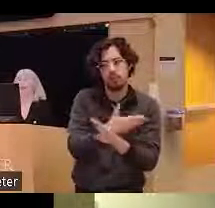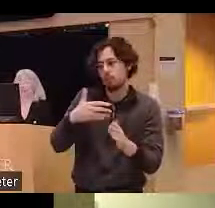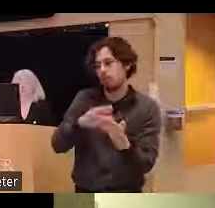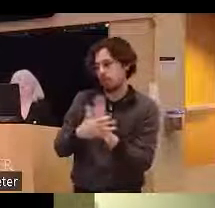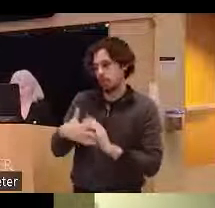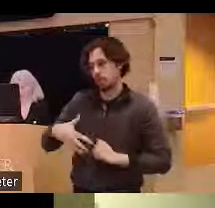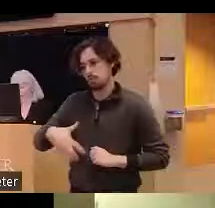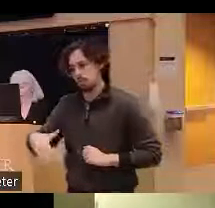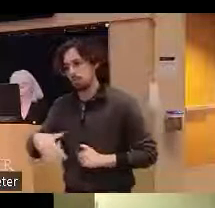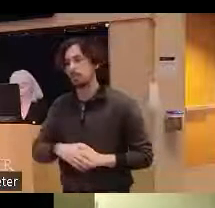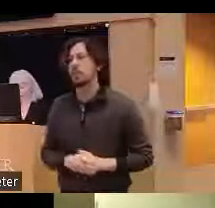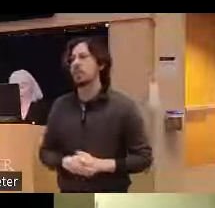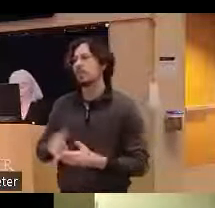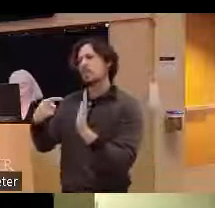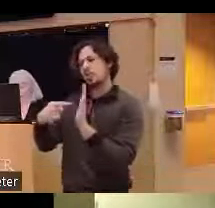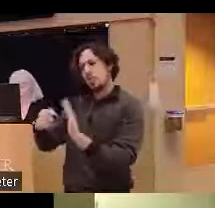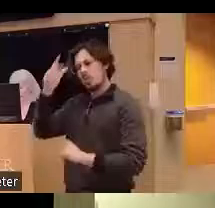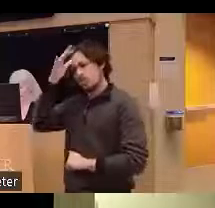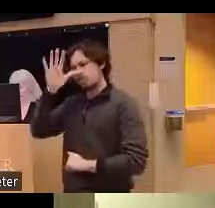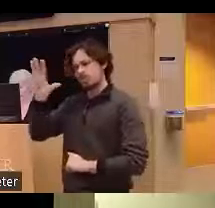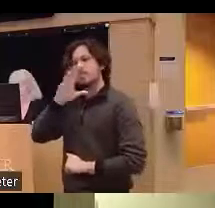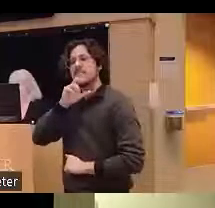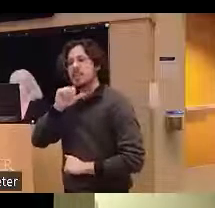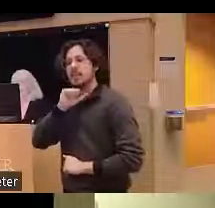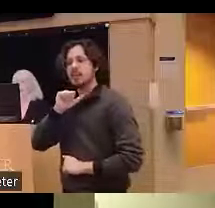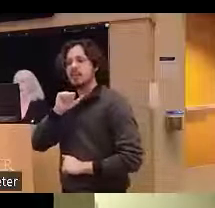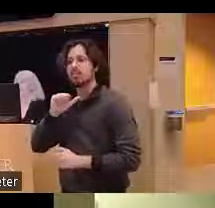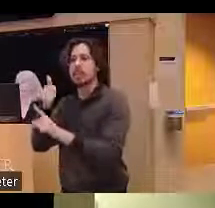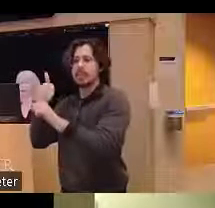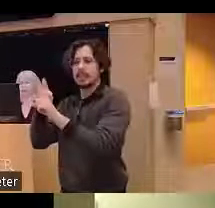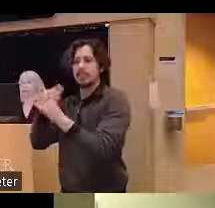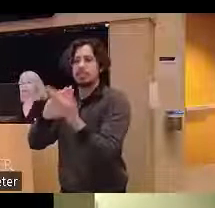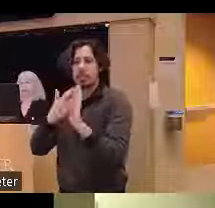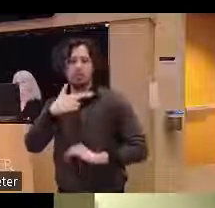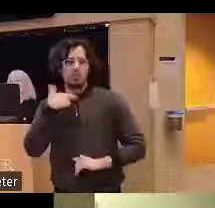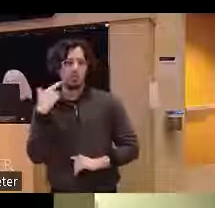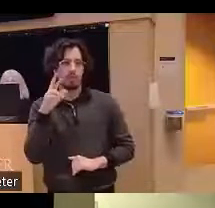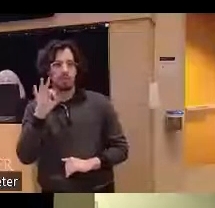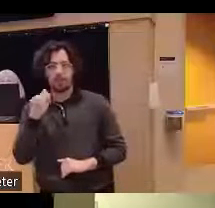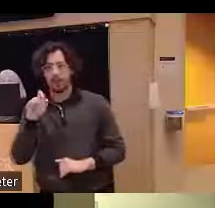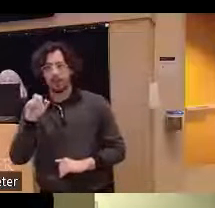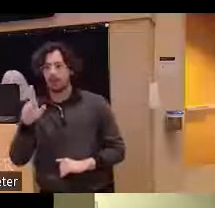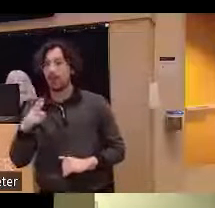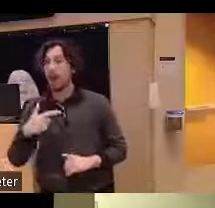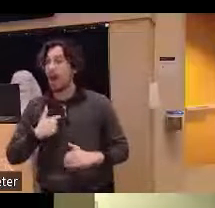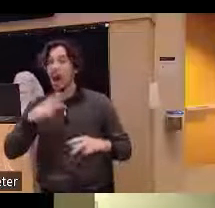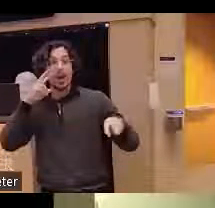age itself is the risk factor um and I pass no judgment on my many male colleagues who've